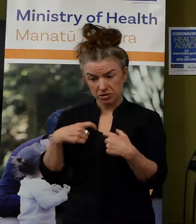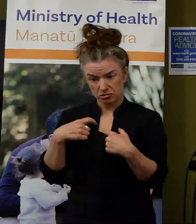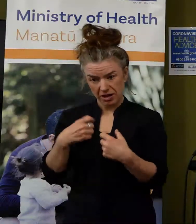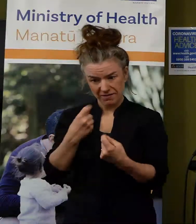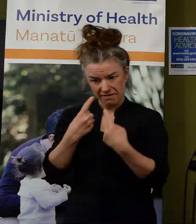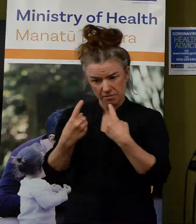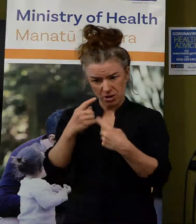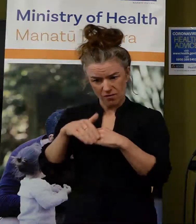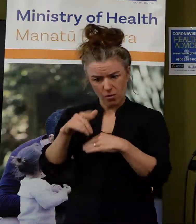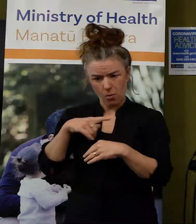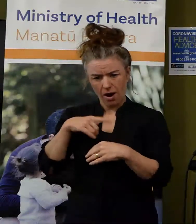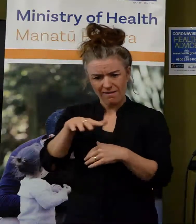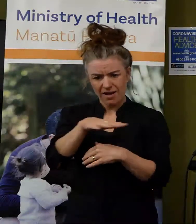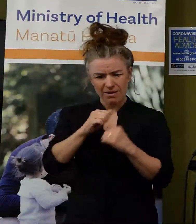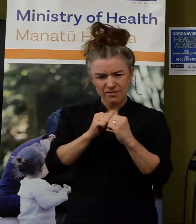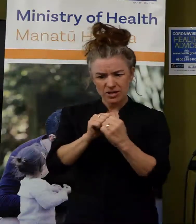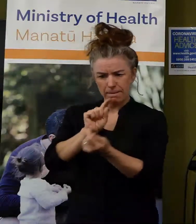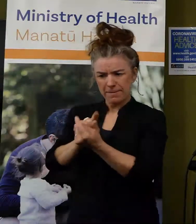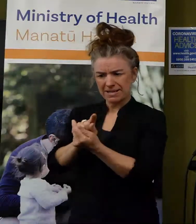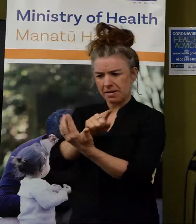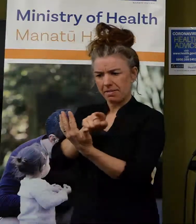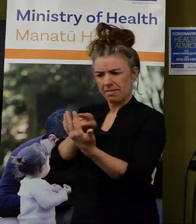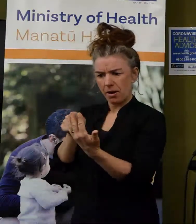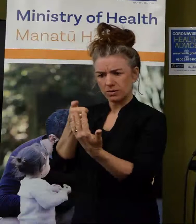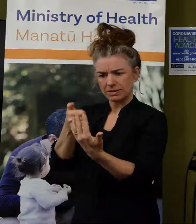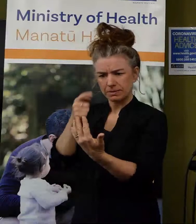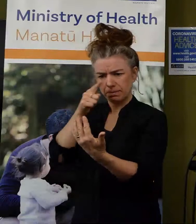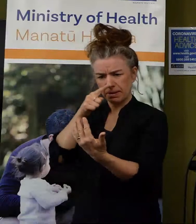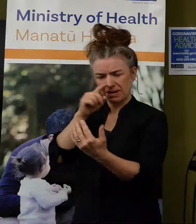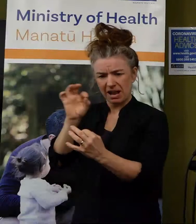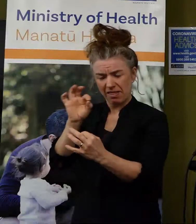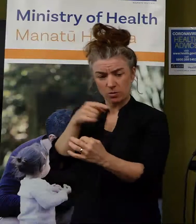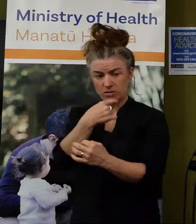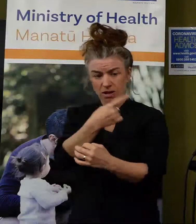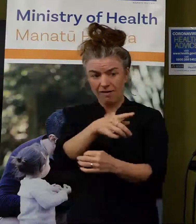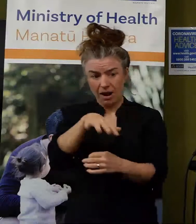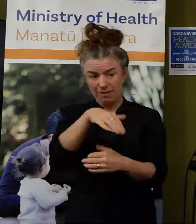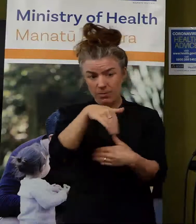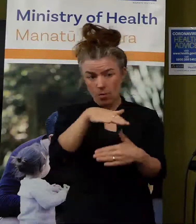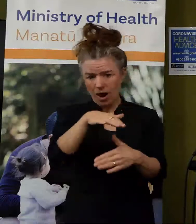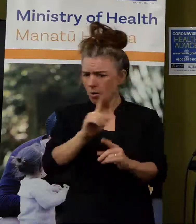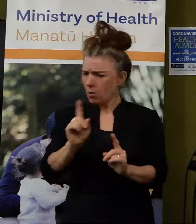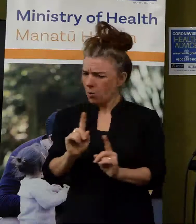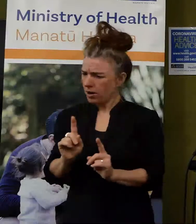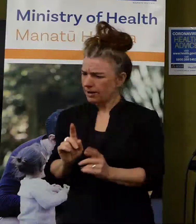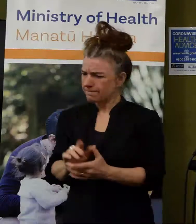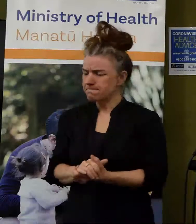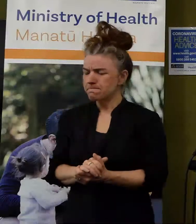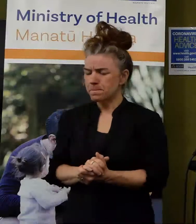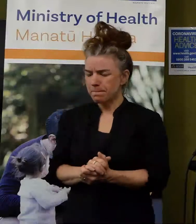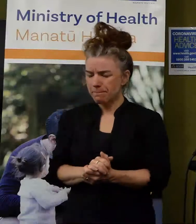I mean, were people instructed not to come deliberately? Sure. The question I was asked yesterday